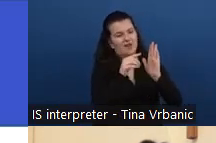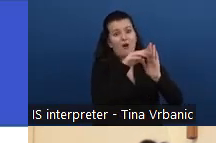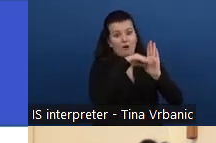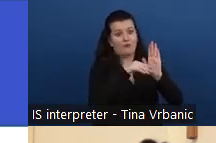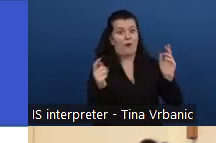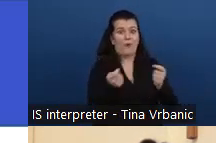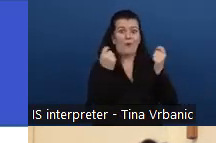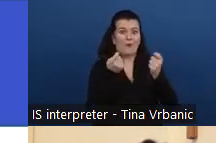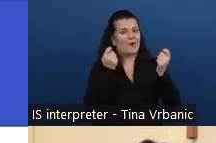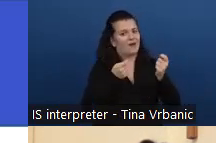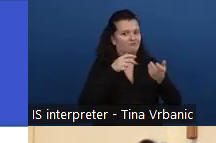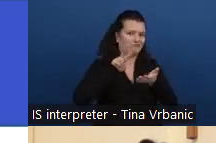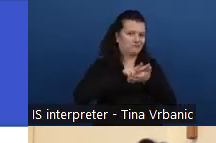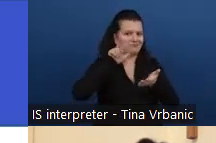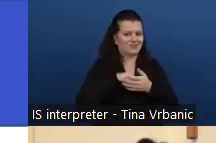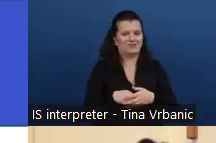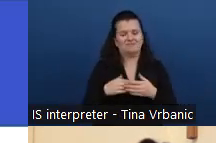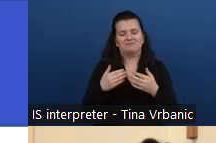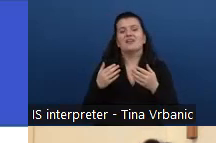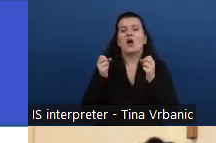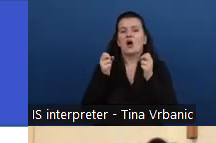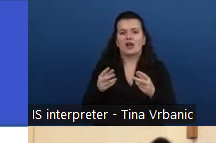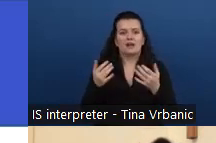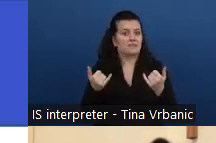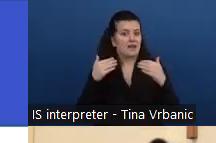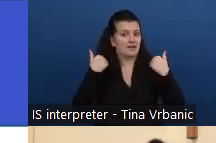I'm the IAAP representative to the EU.